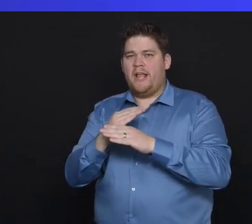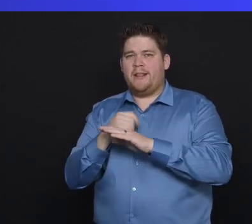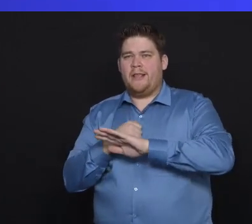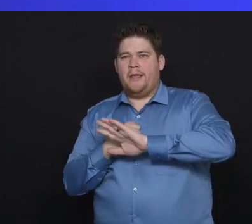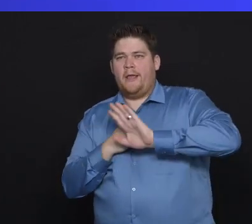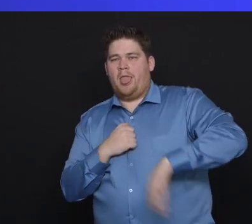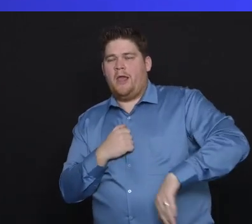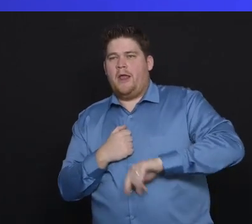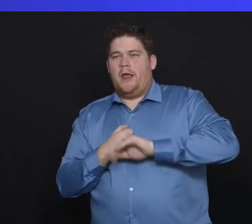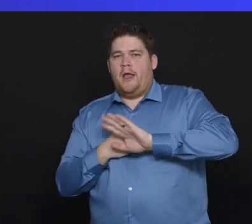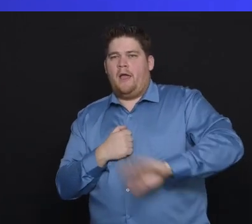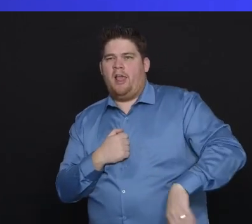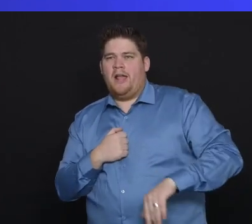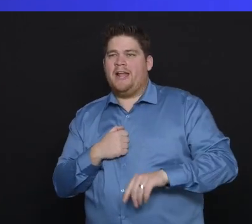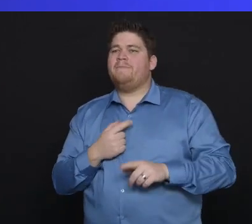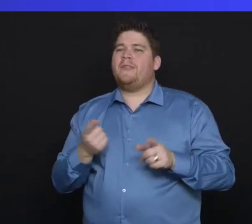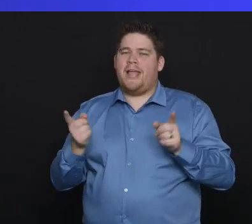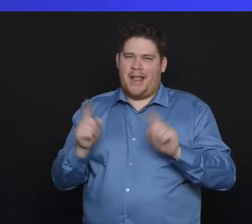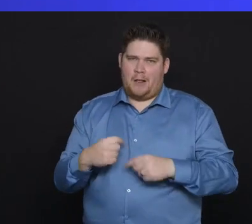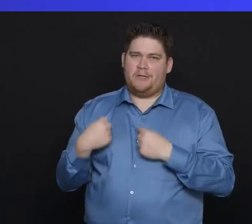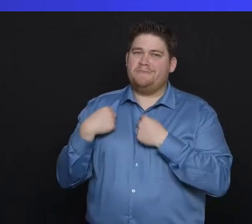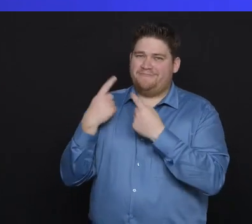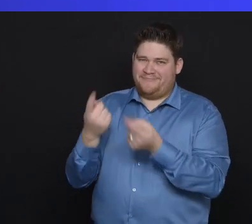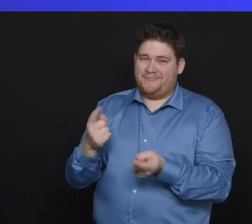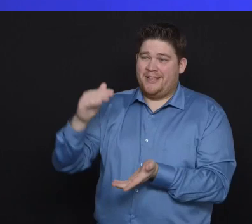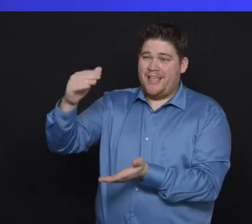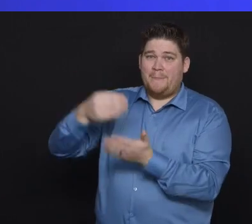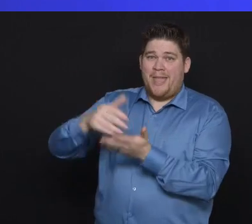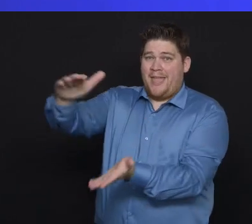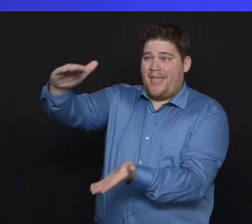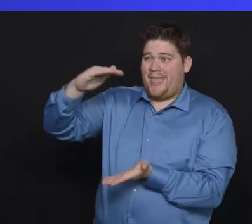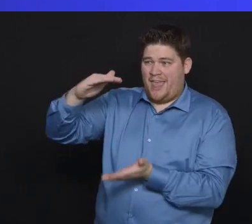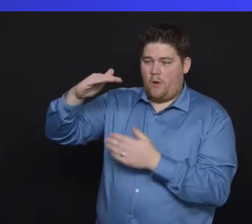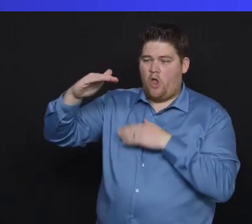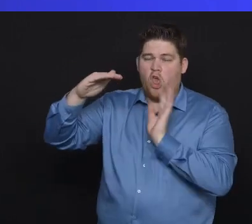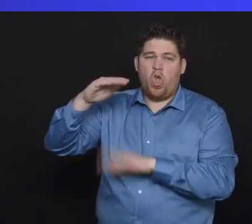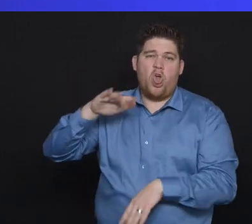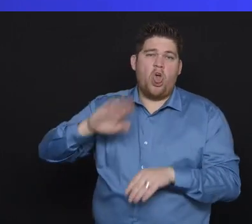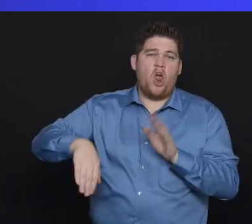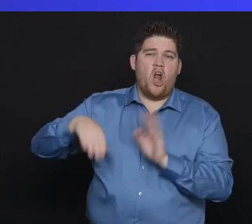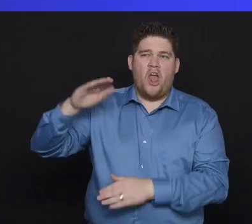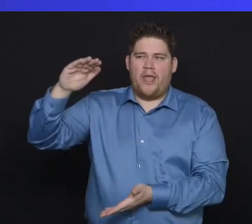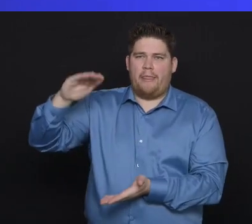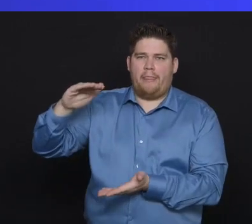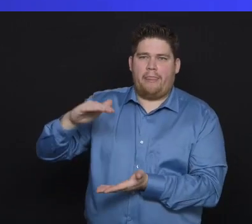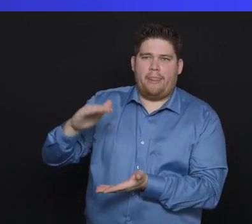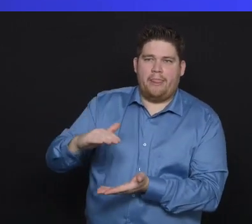So much of what we're dealing with now, I think H1N1 is a good case in